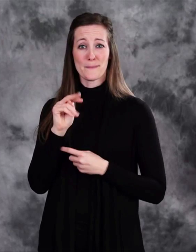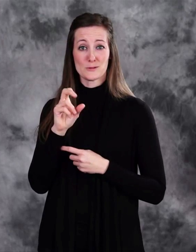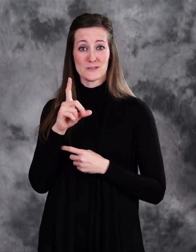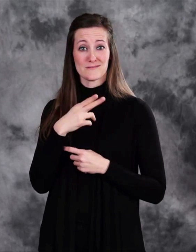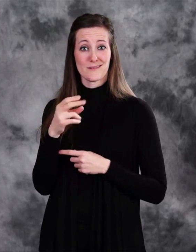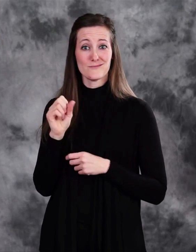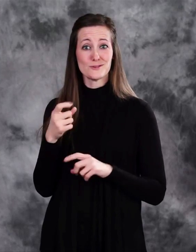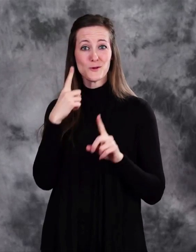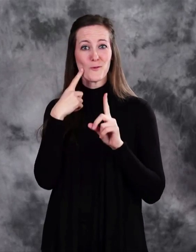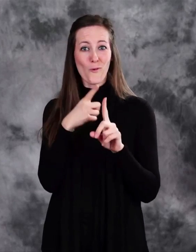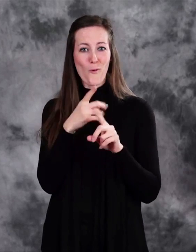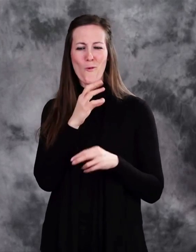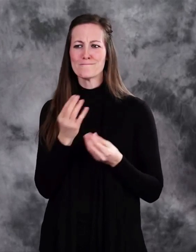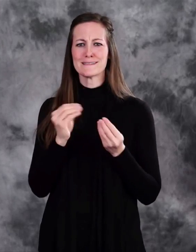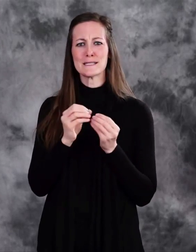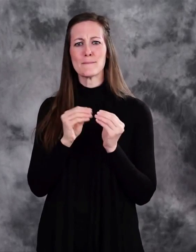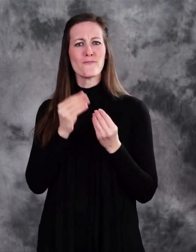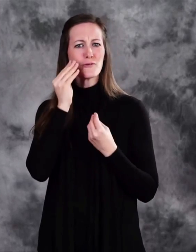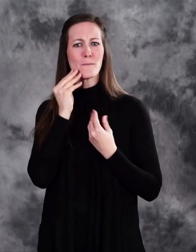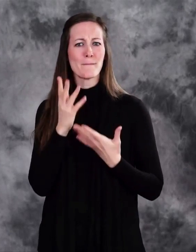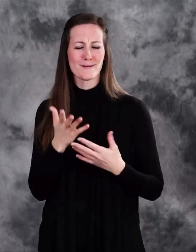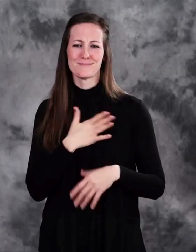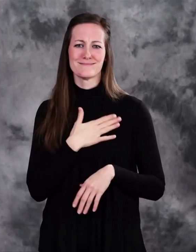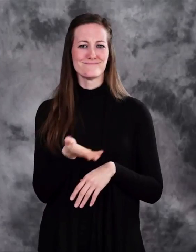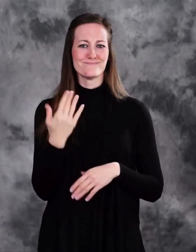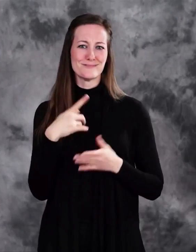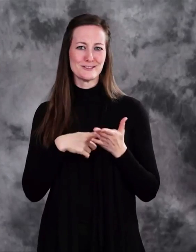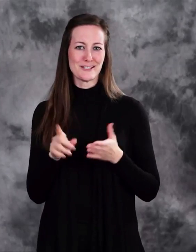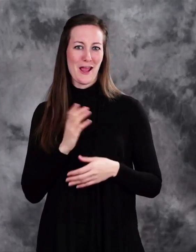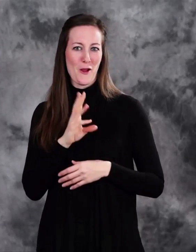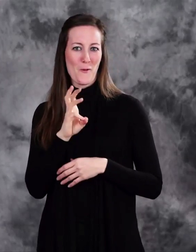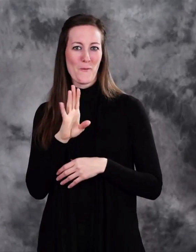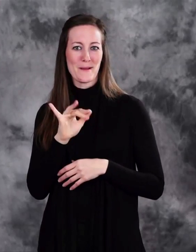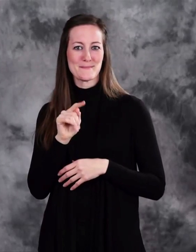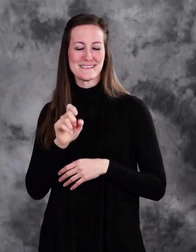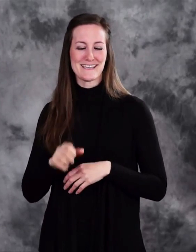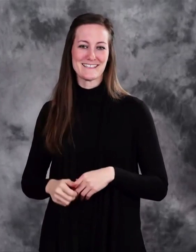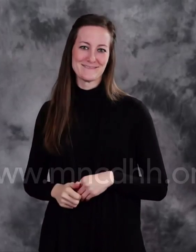MNCDHH's agenda. Check our website for more info.